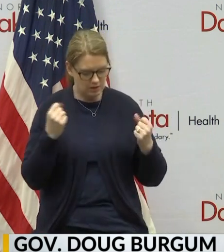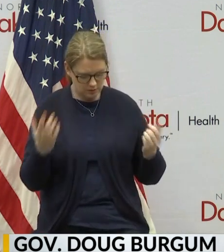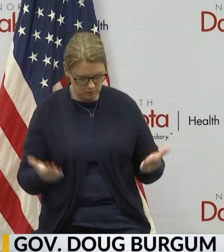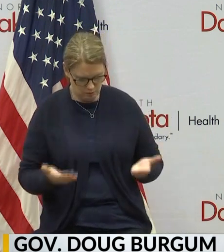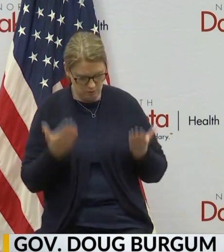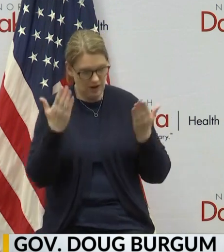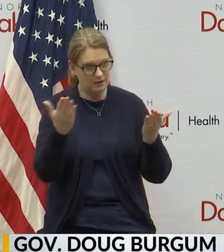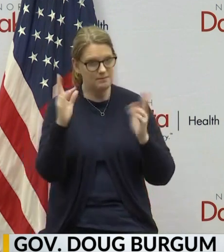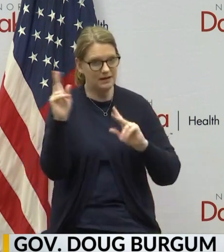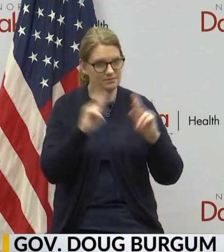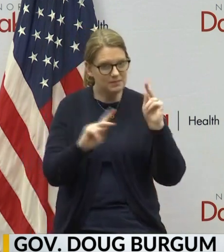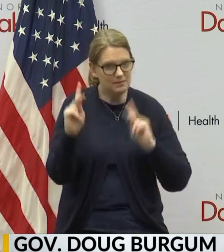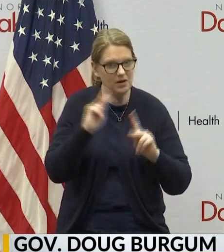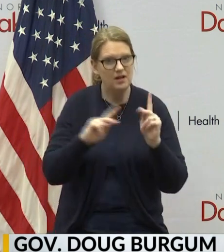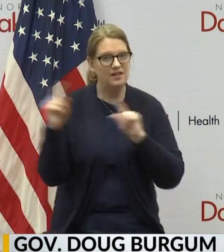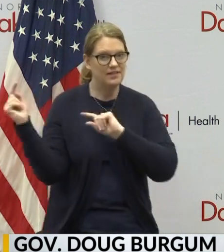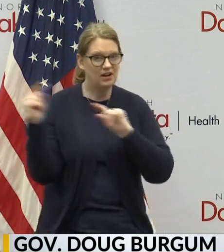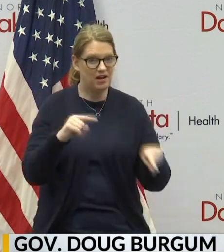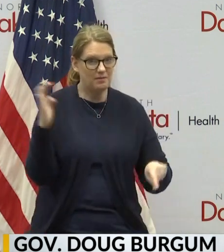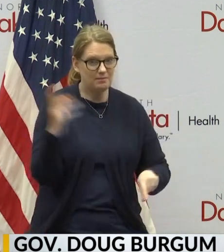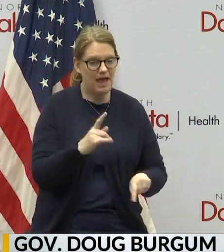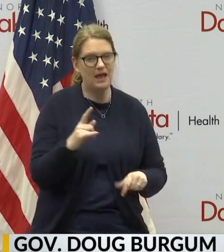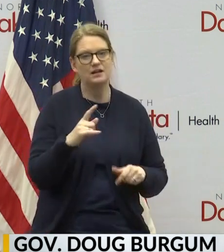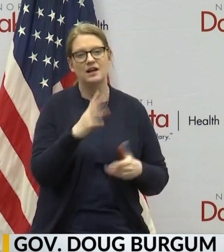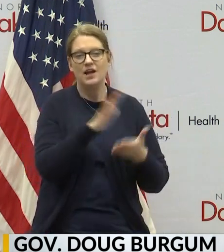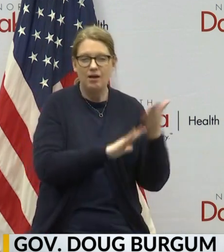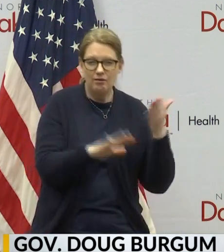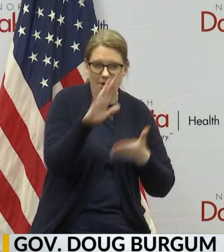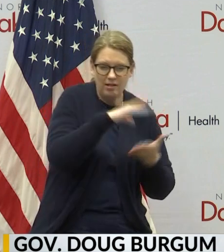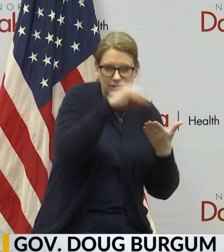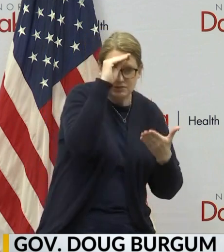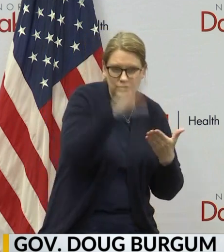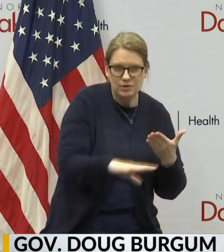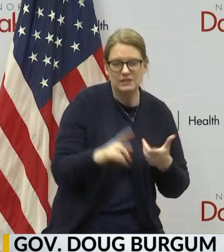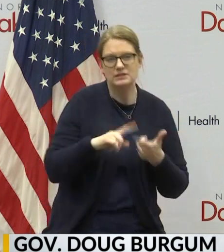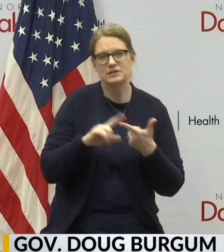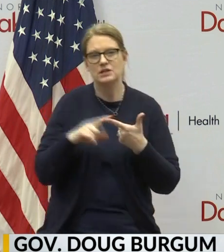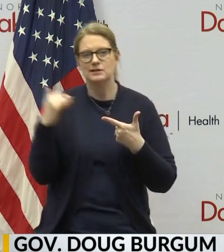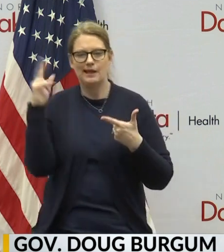NORTH DAKOTA THAT THAT'S GOING TO WORK.